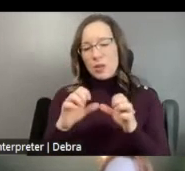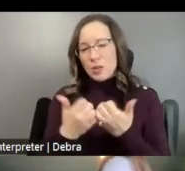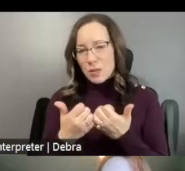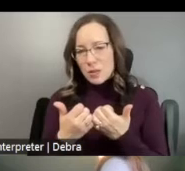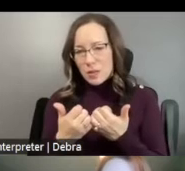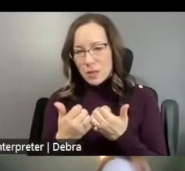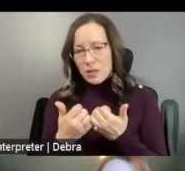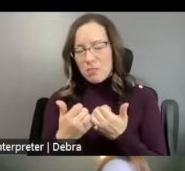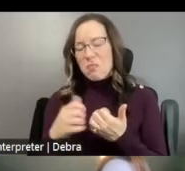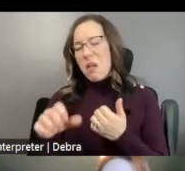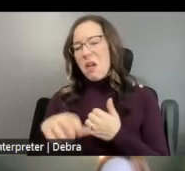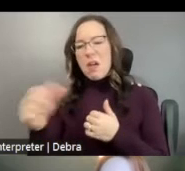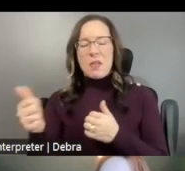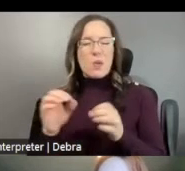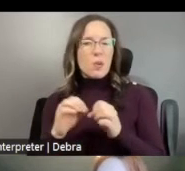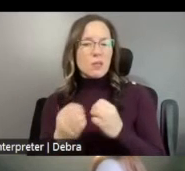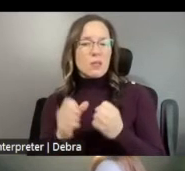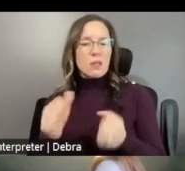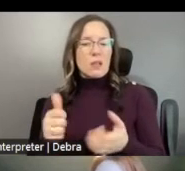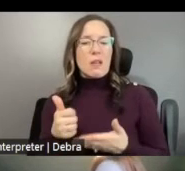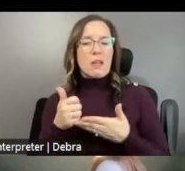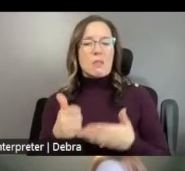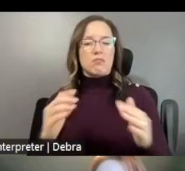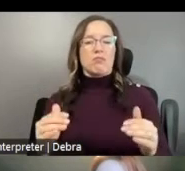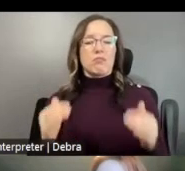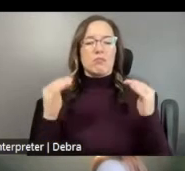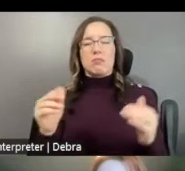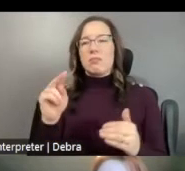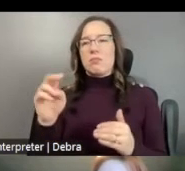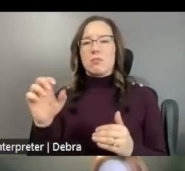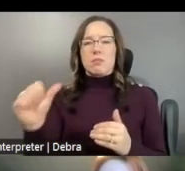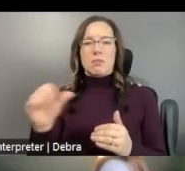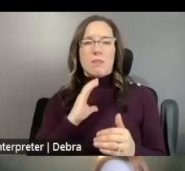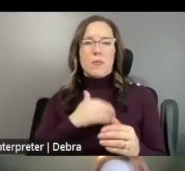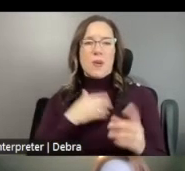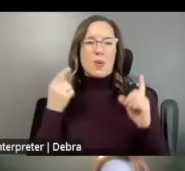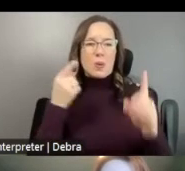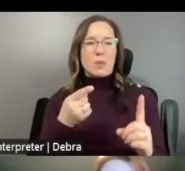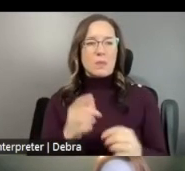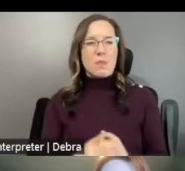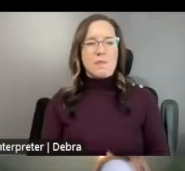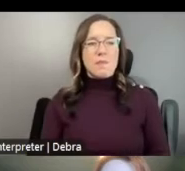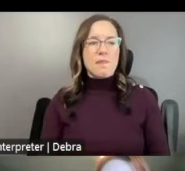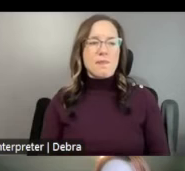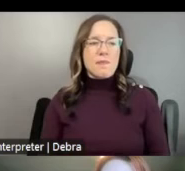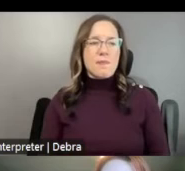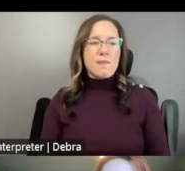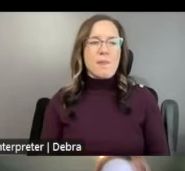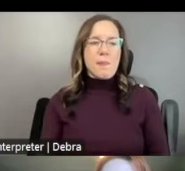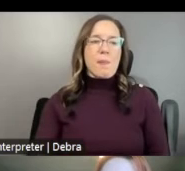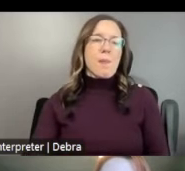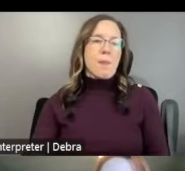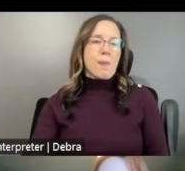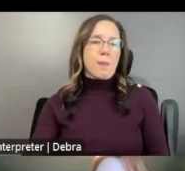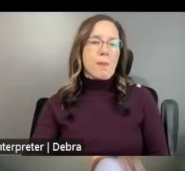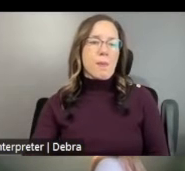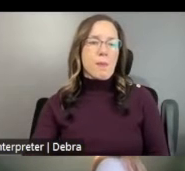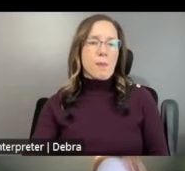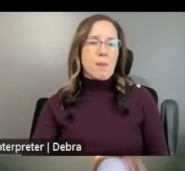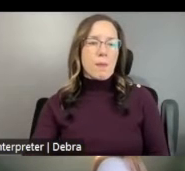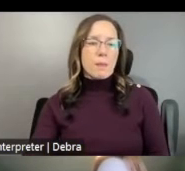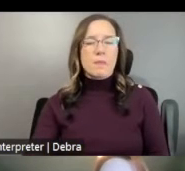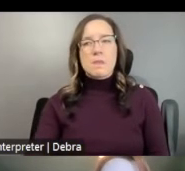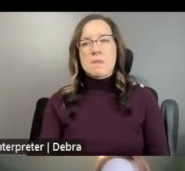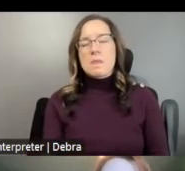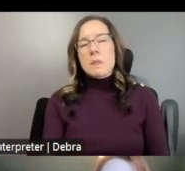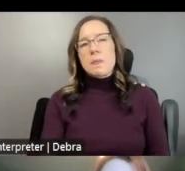AND OTHER ORGANIZATIONS THAT CAN HELP ADVANCE THE NEA'S GOALS. BEFORE WE TALK ABOUT GRANTS FOR ARTS